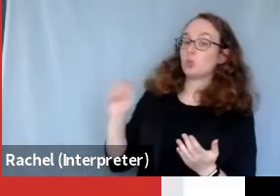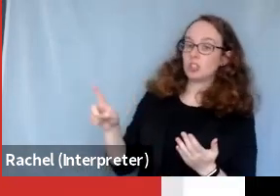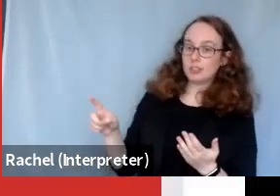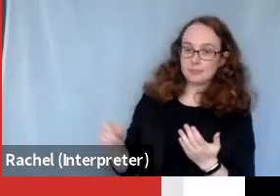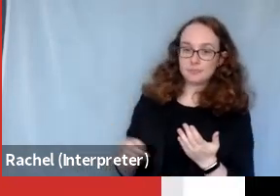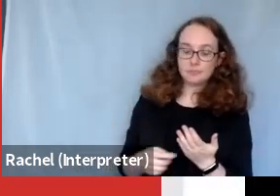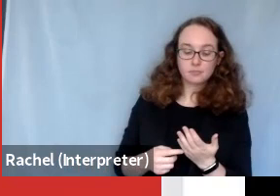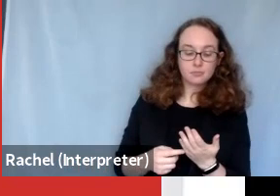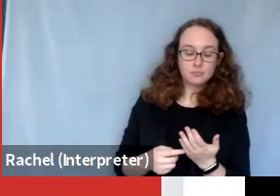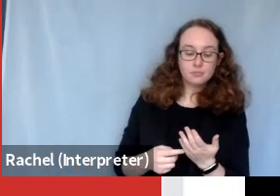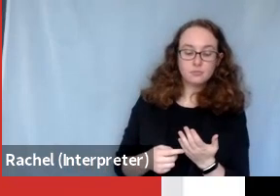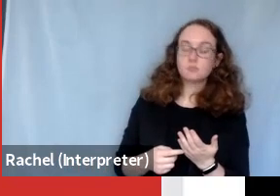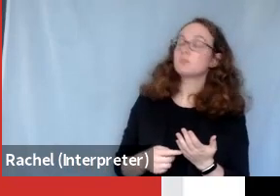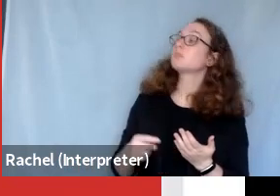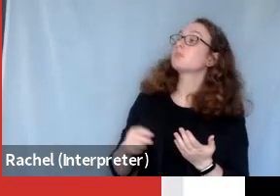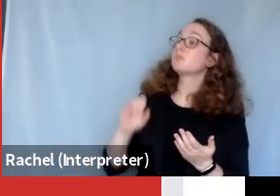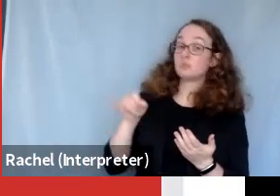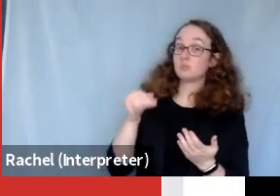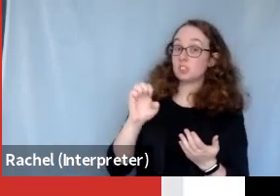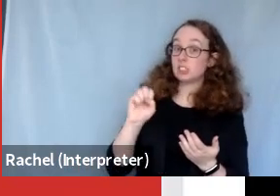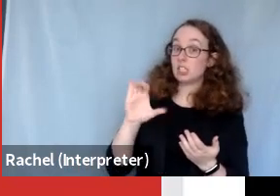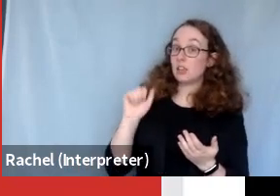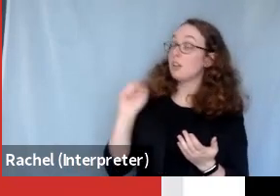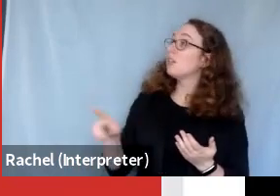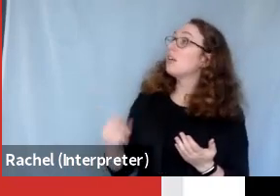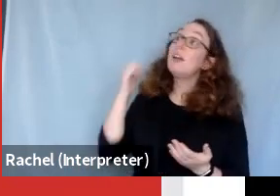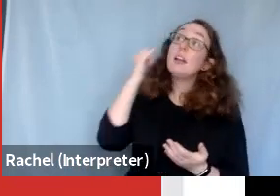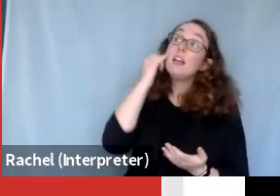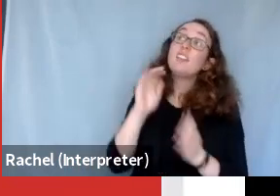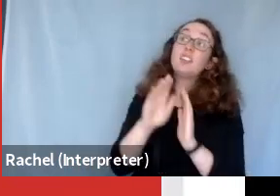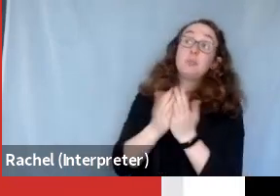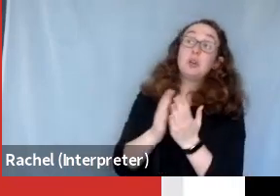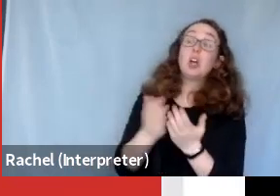We have Jessica, if a book is out of stock will you order more